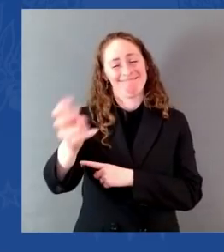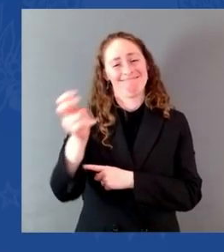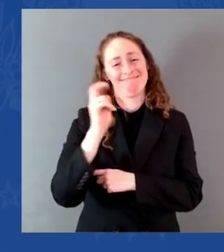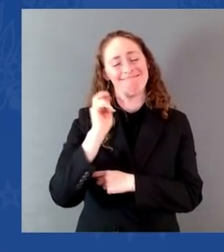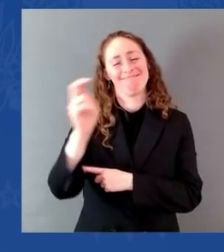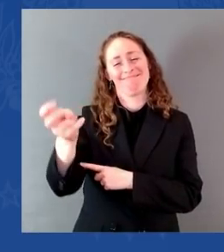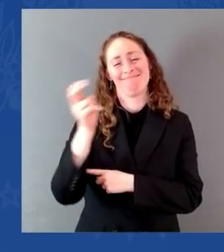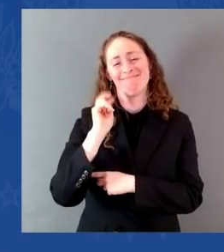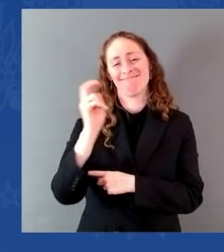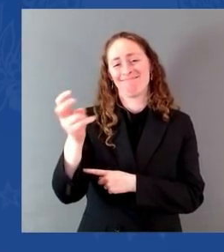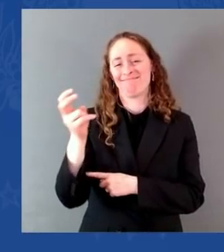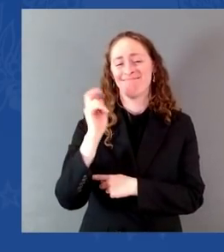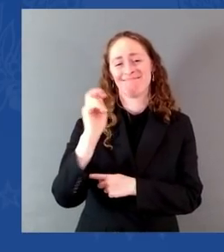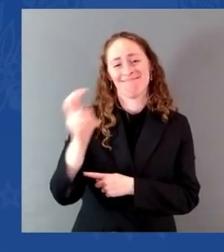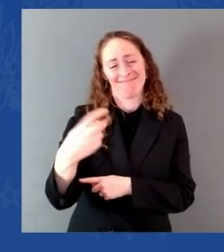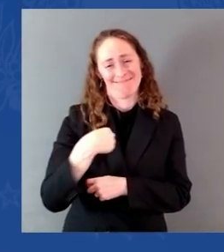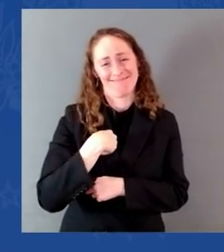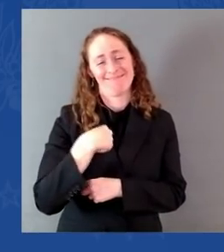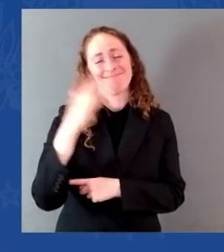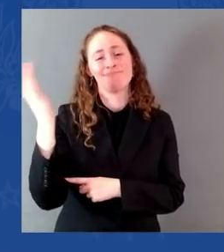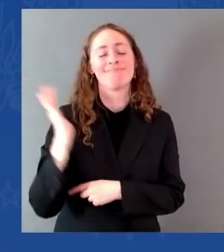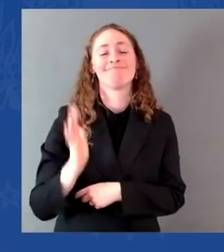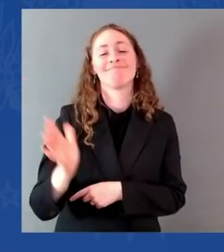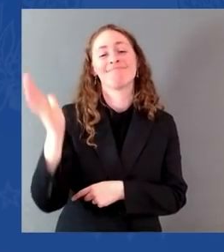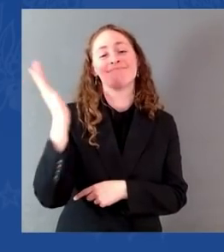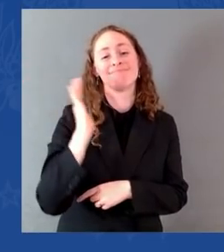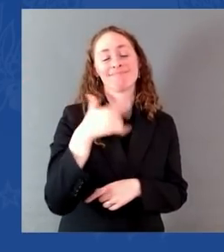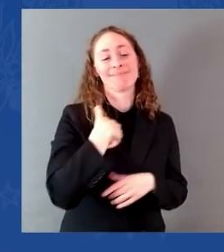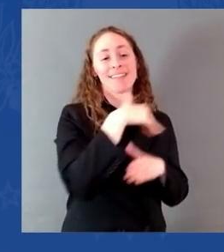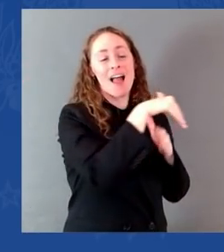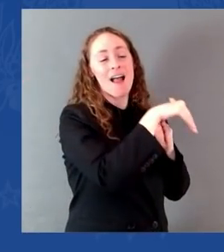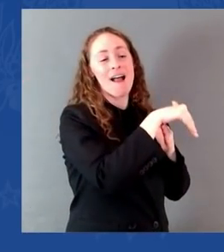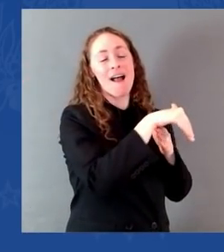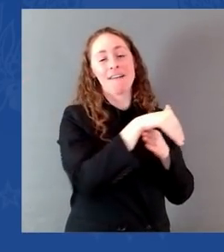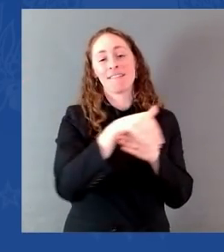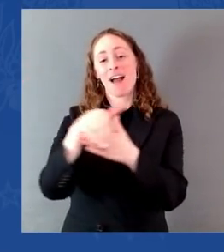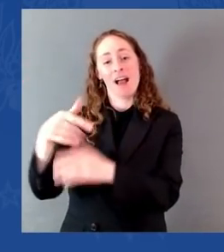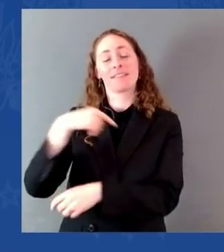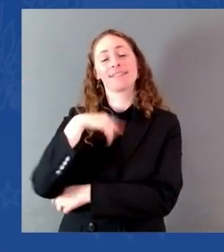because I couldn't afford a home in Delaware and in Washington, so I commuted every day.